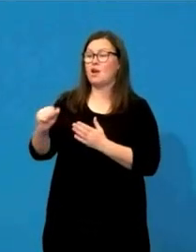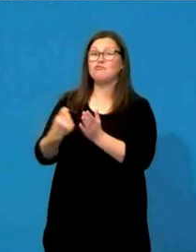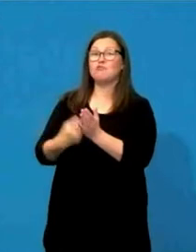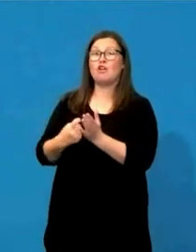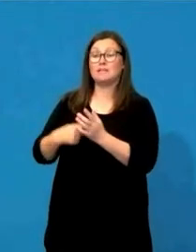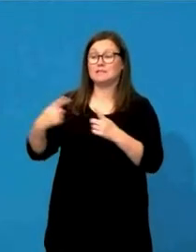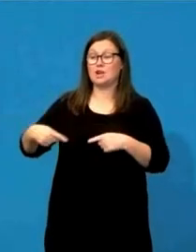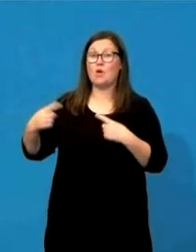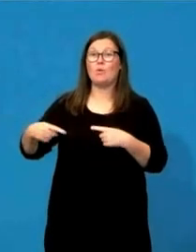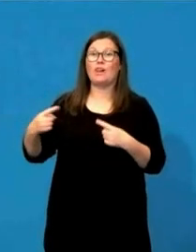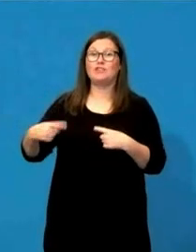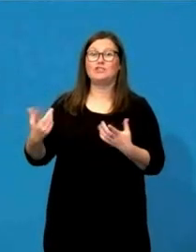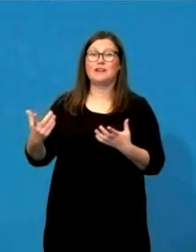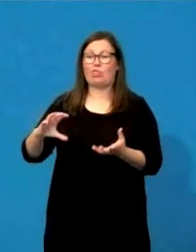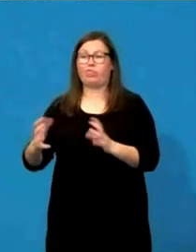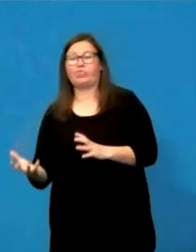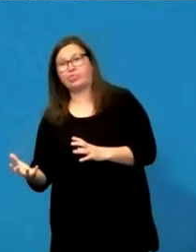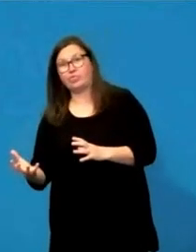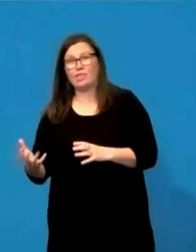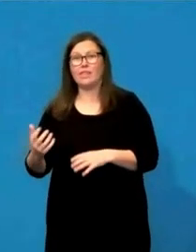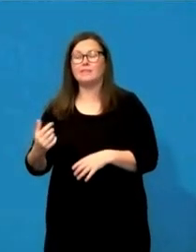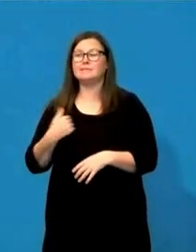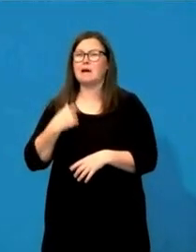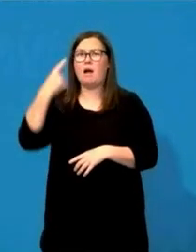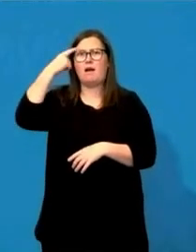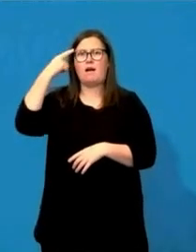So, I drive around the community to look for it, and then the last point was to go to the